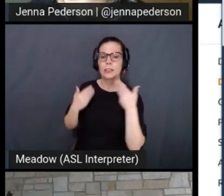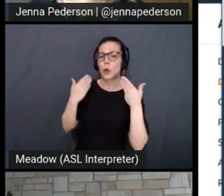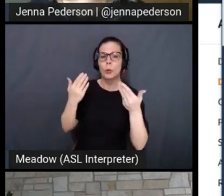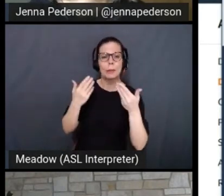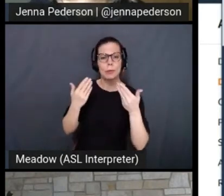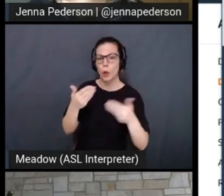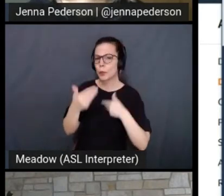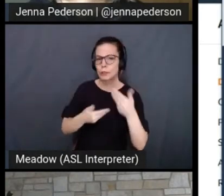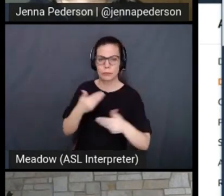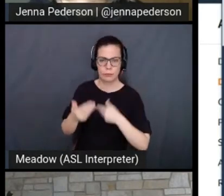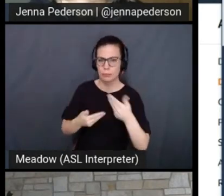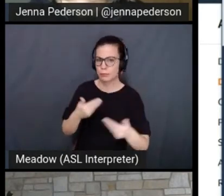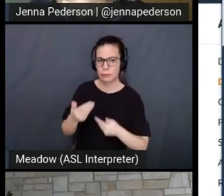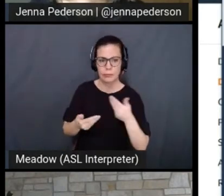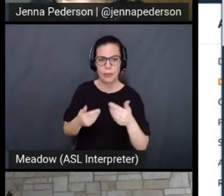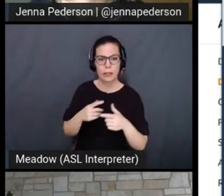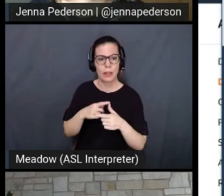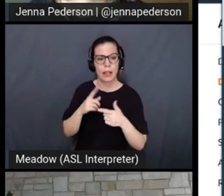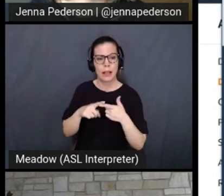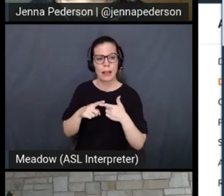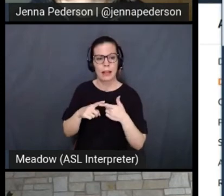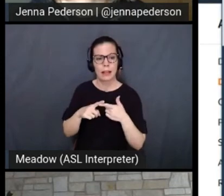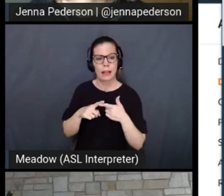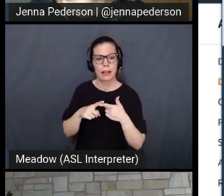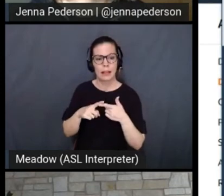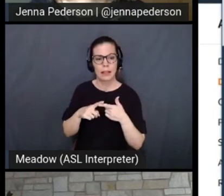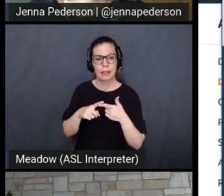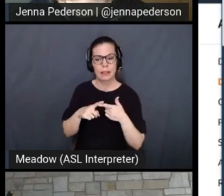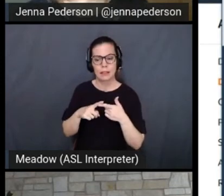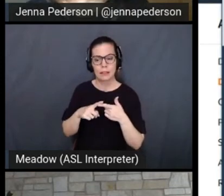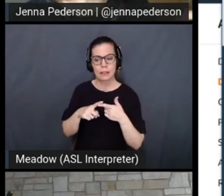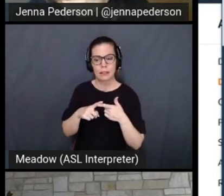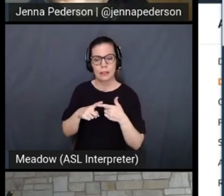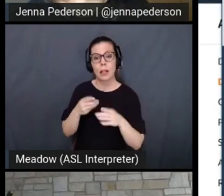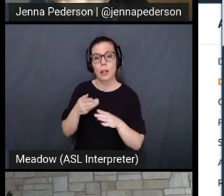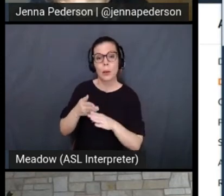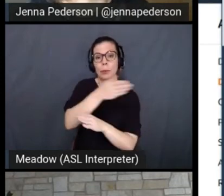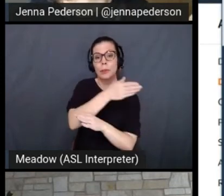And then before we do end, what I do wanna ask